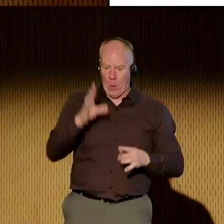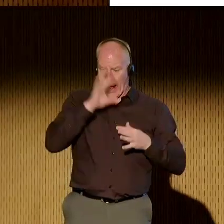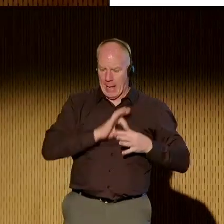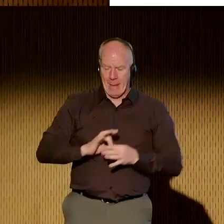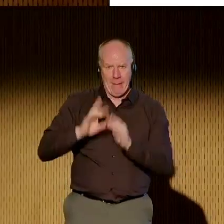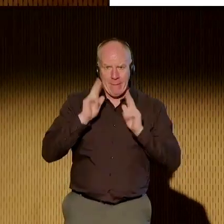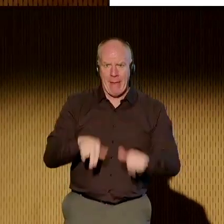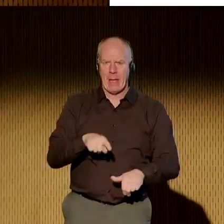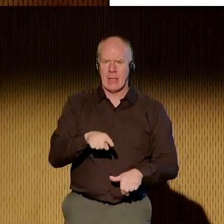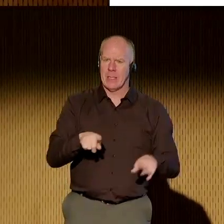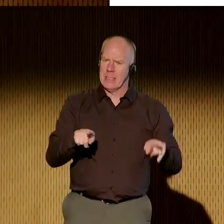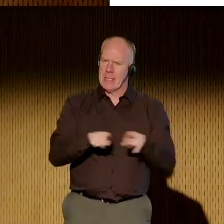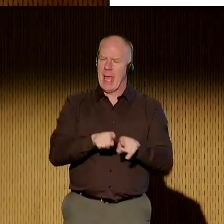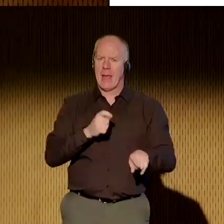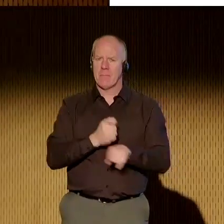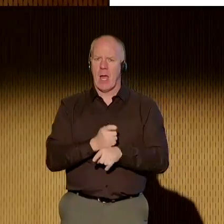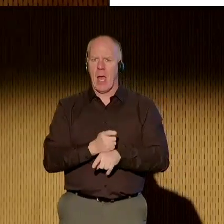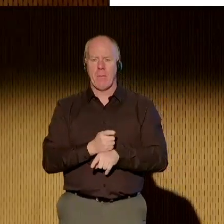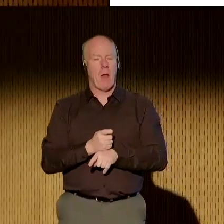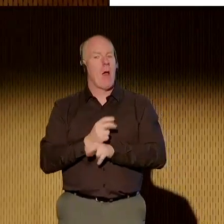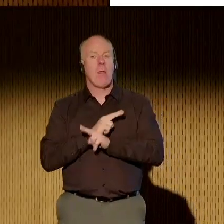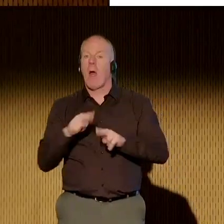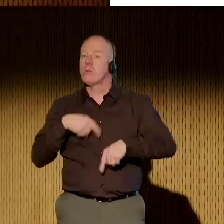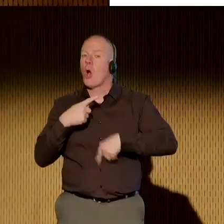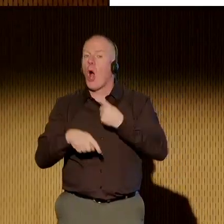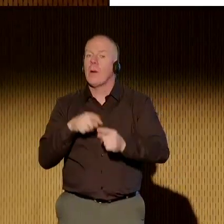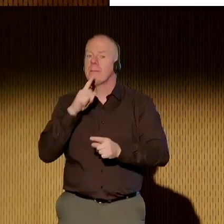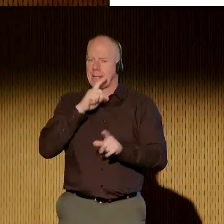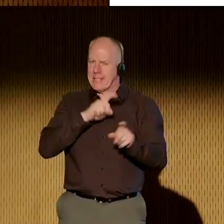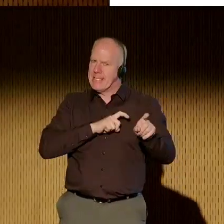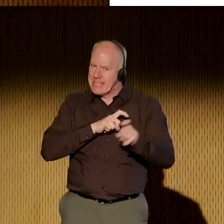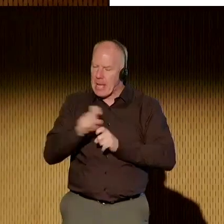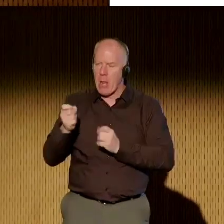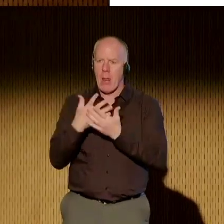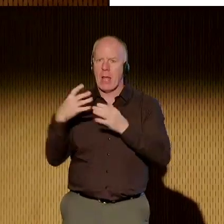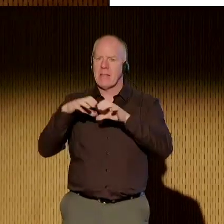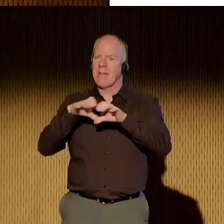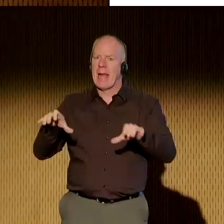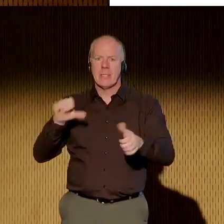we still.. not all of them, but many classroom have barely changed over the